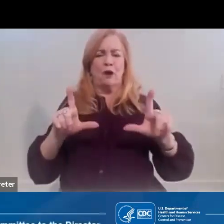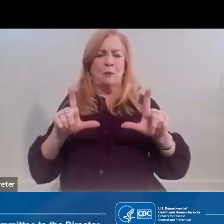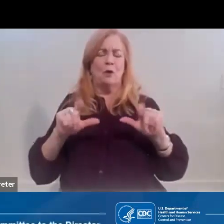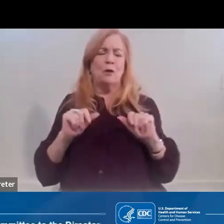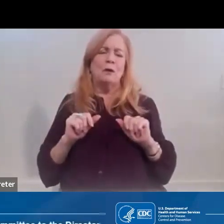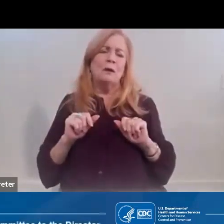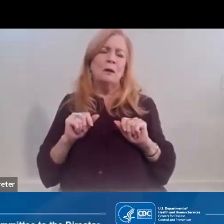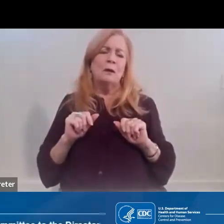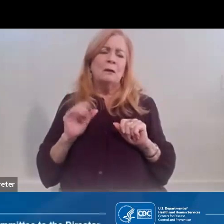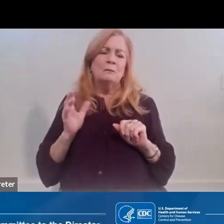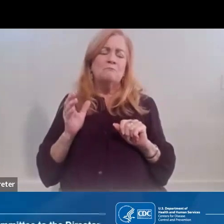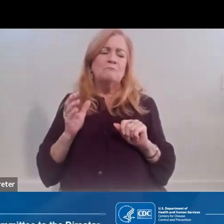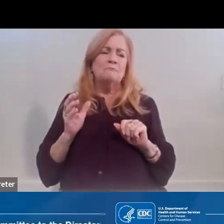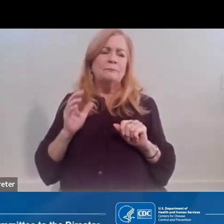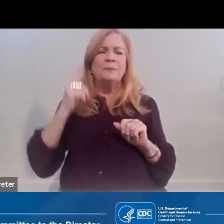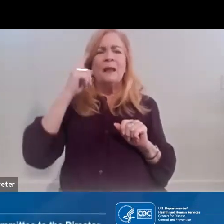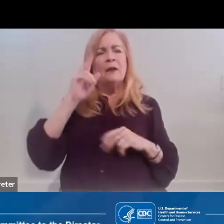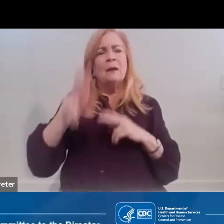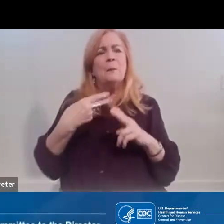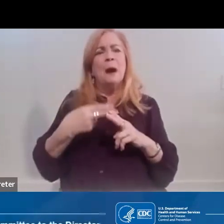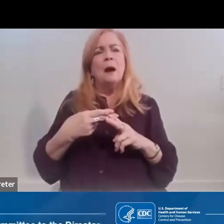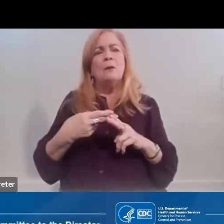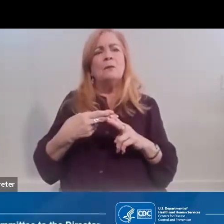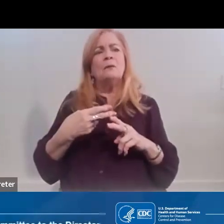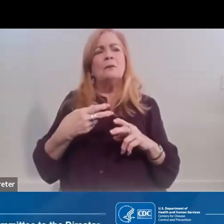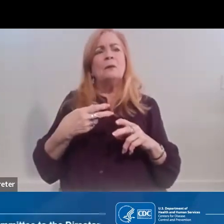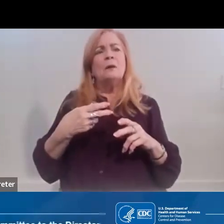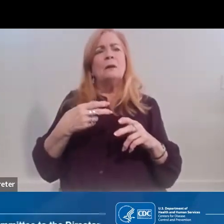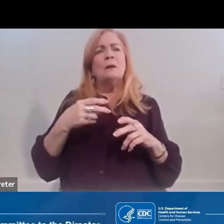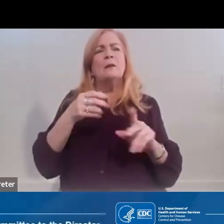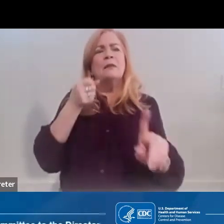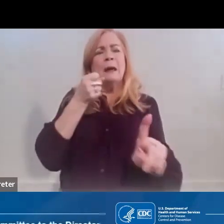You know, and similarly thinking about the Mpox response, you know,